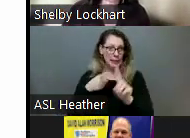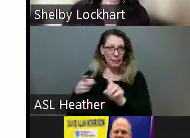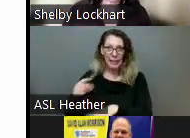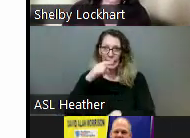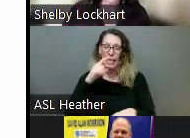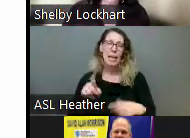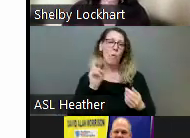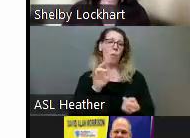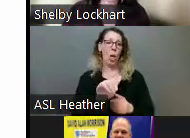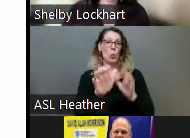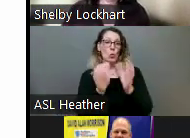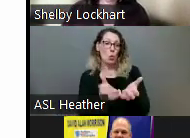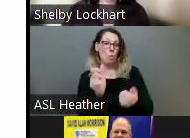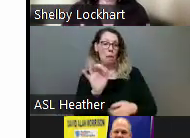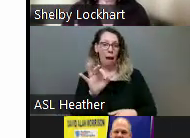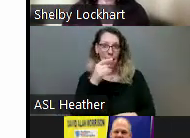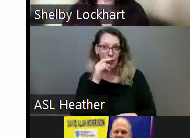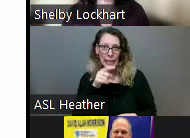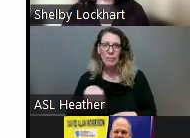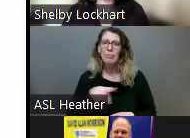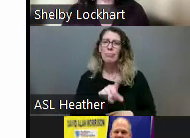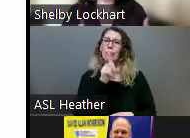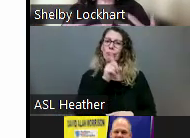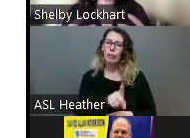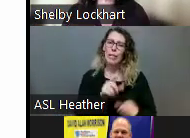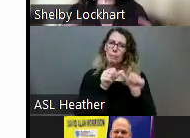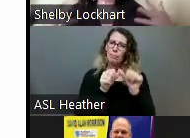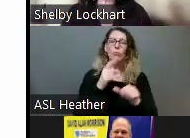that group of kids; they really stay strong with you and say no, we're going to look at